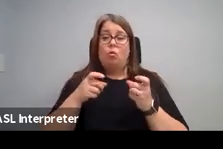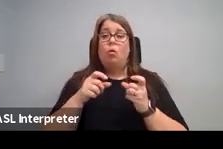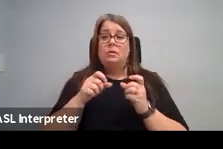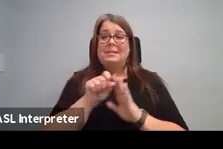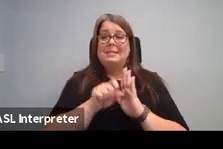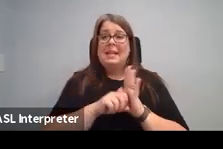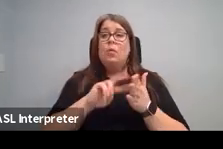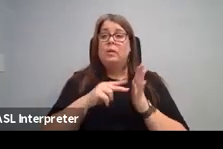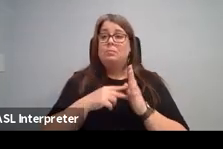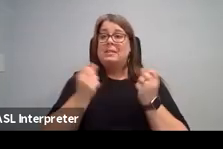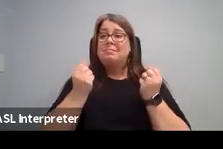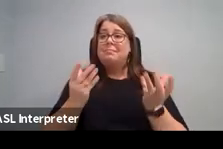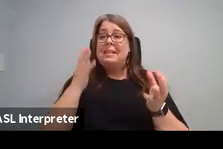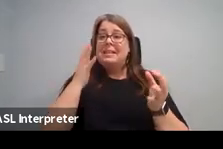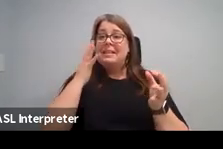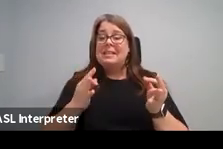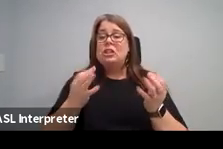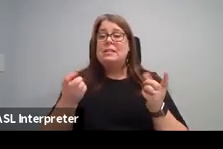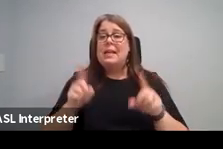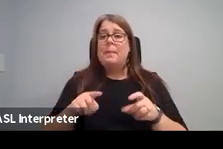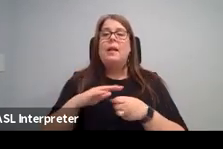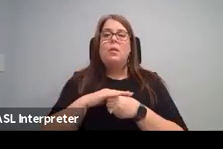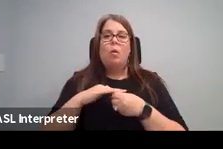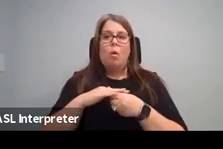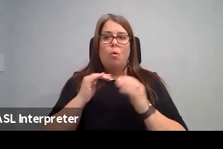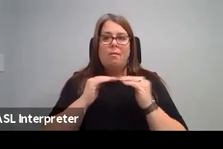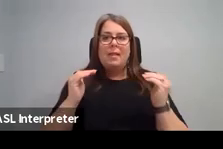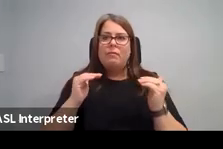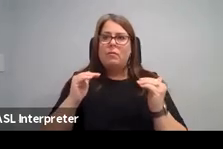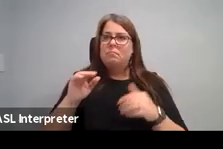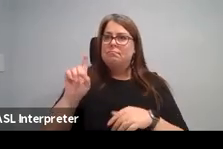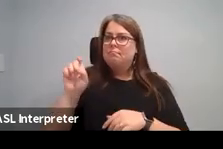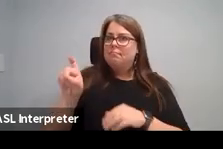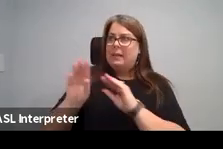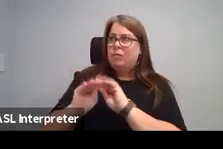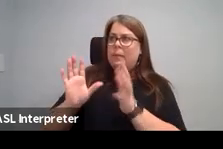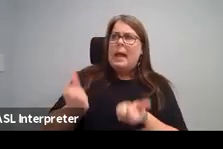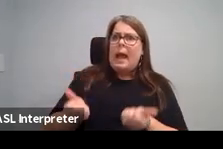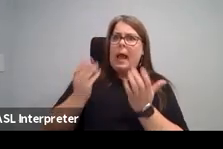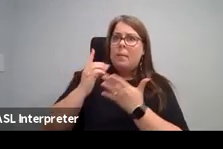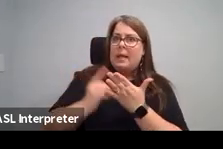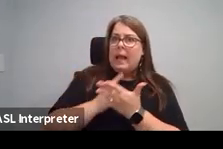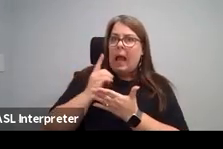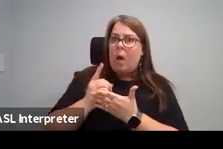Jewyl Alderson Clarke, SDCOE: So you should make sure that you know things like how many hours are synchronous or asynchronous that those are requirements. What are the